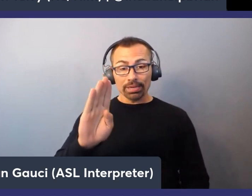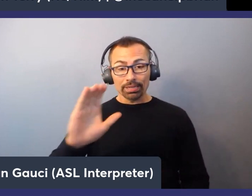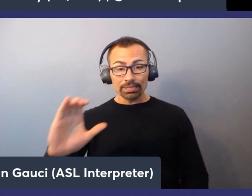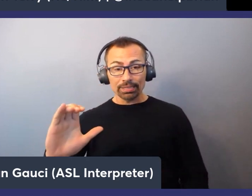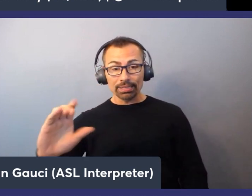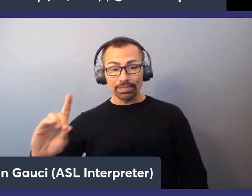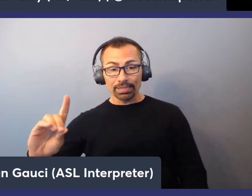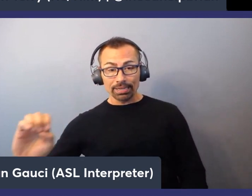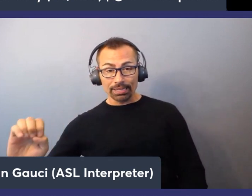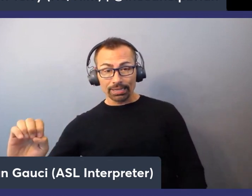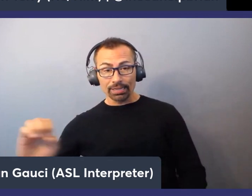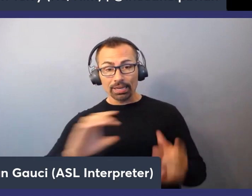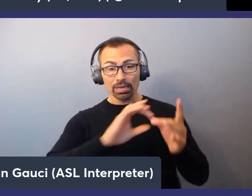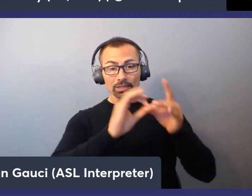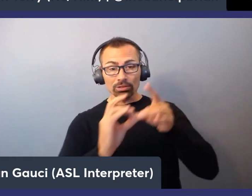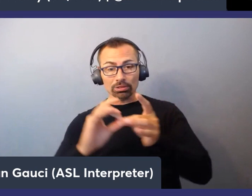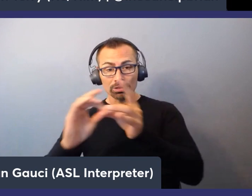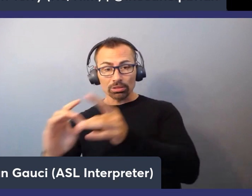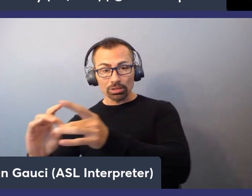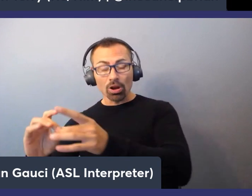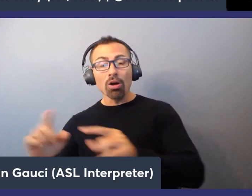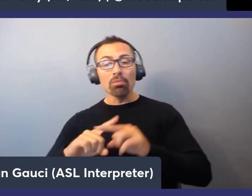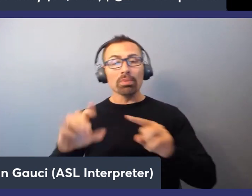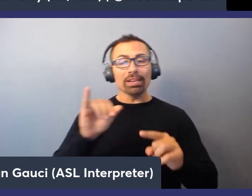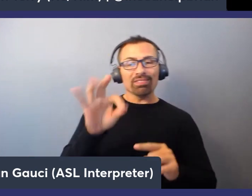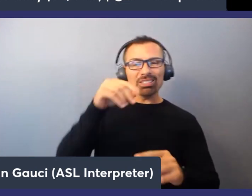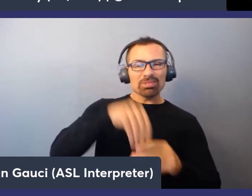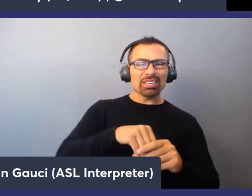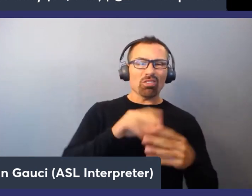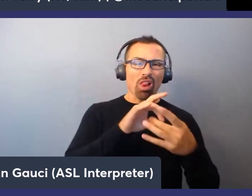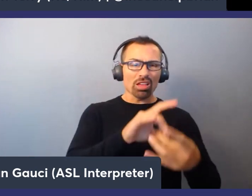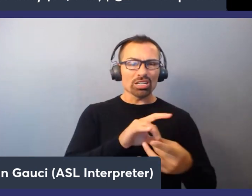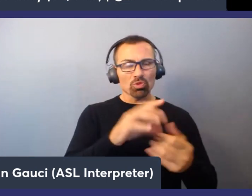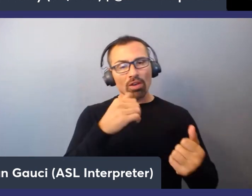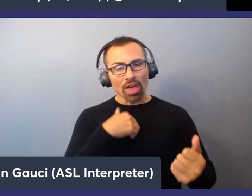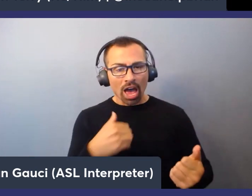you'd have to write some recursive function that would basically just build a bigger and bigger